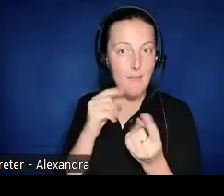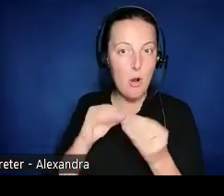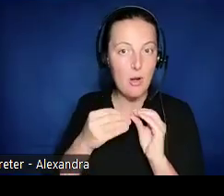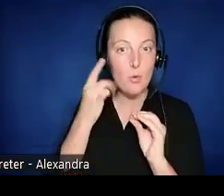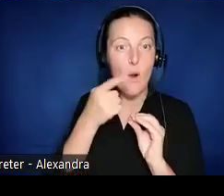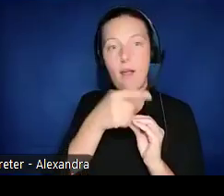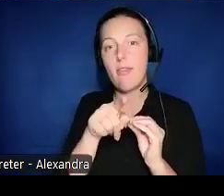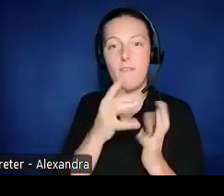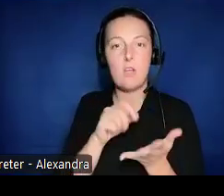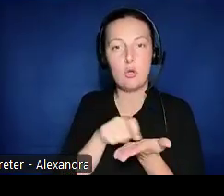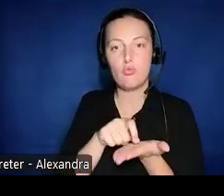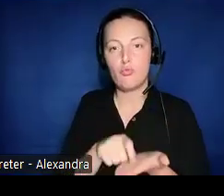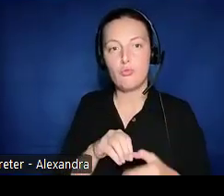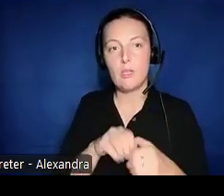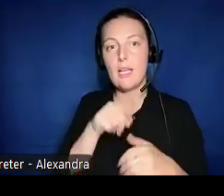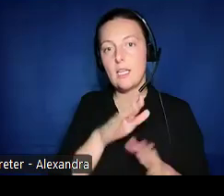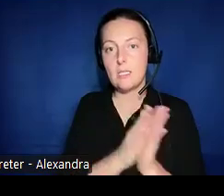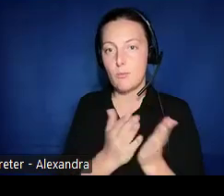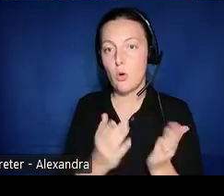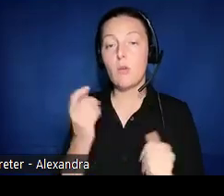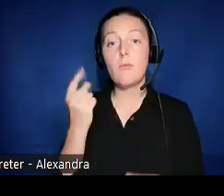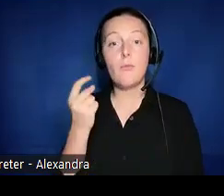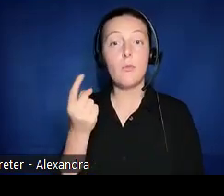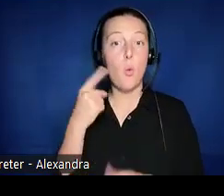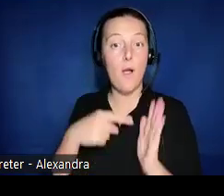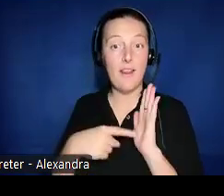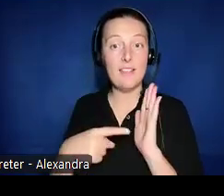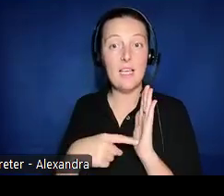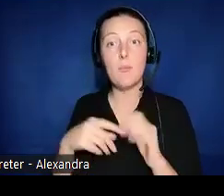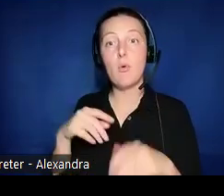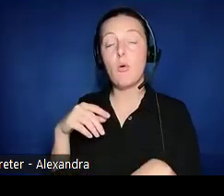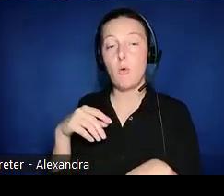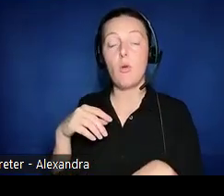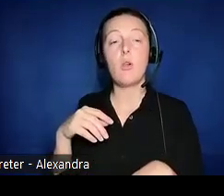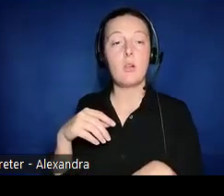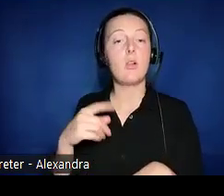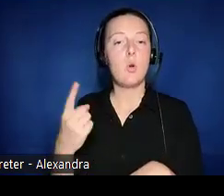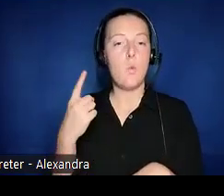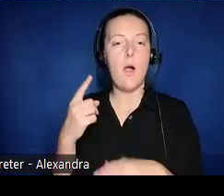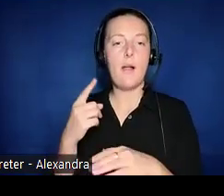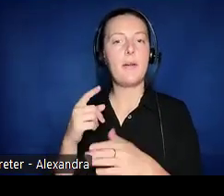in one of the examples that the scribe who wrote it down uh uses to divide barley into different